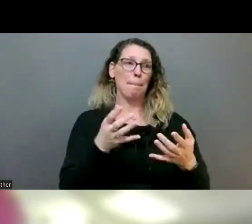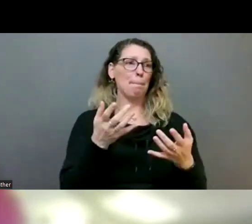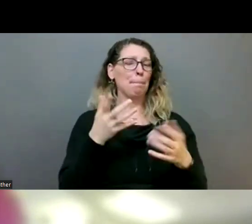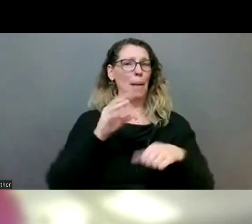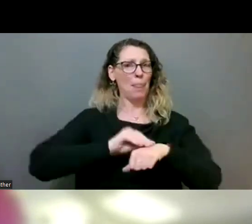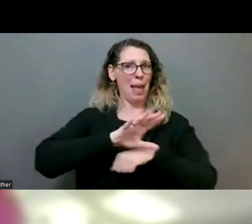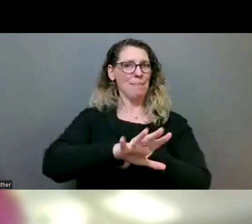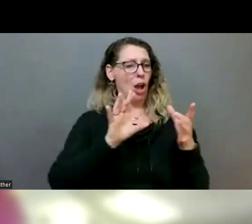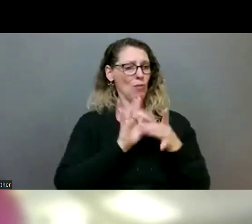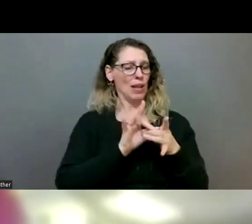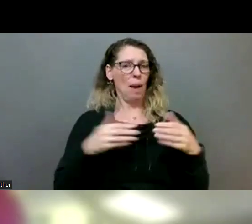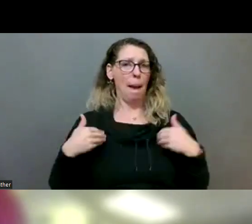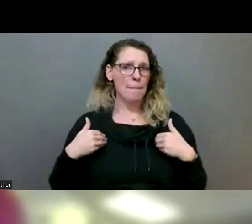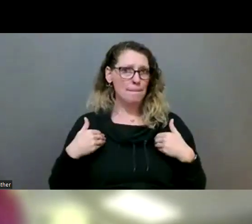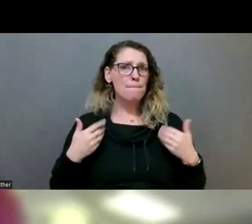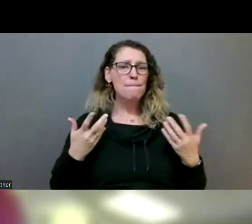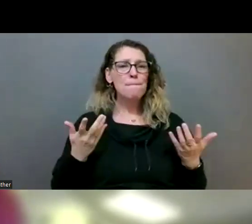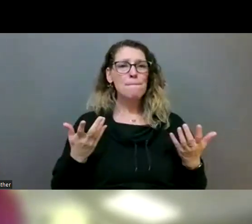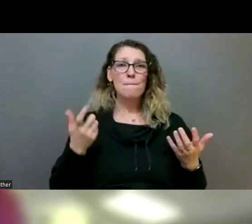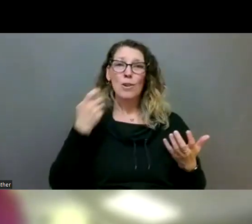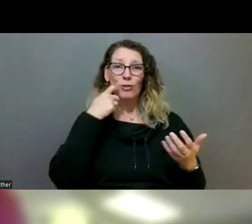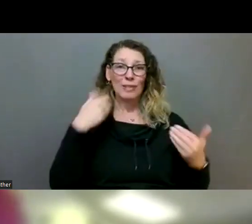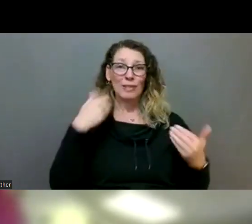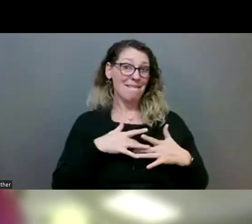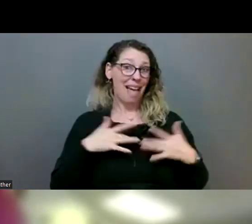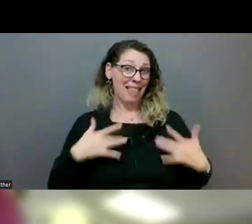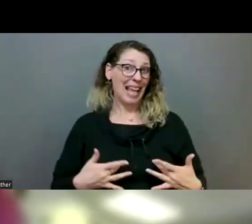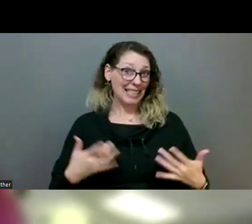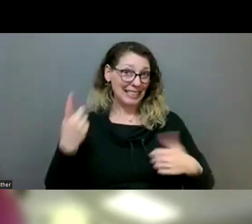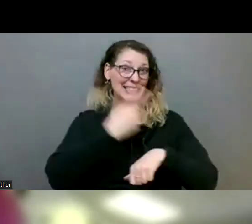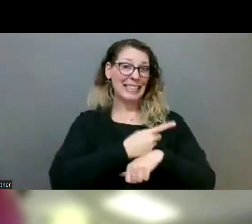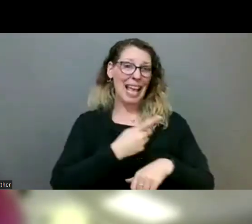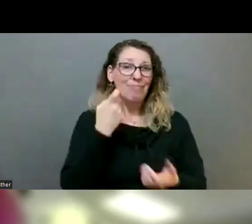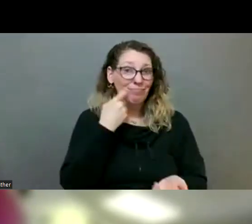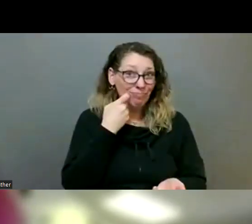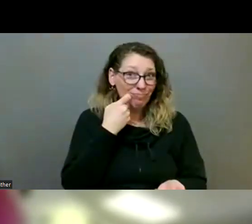relationships had. You know we just had Valentine's Day not too long ago and what